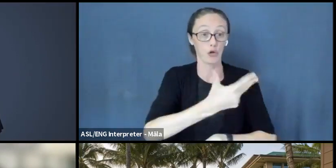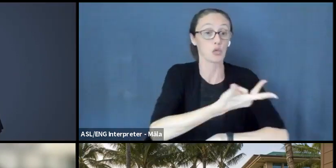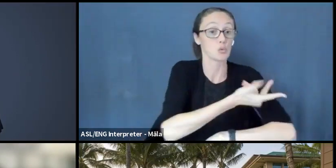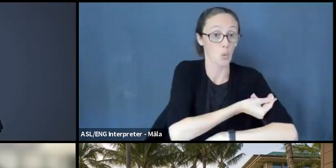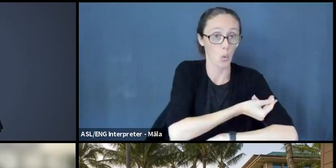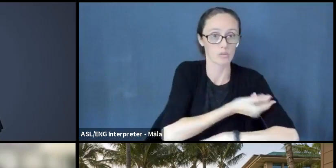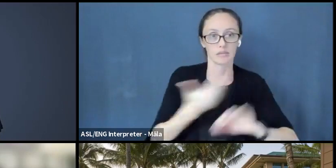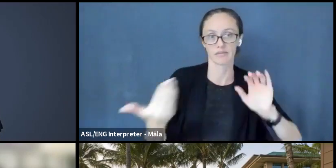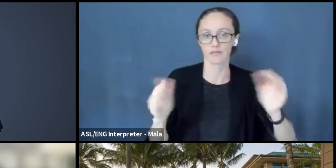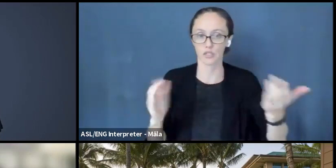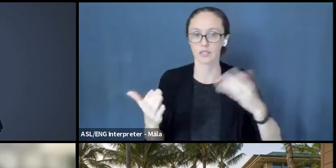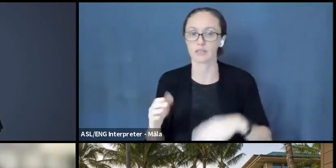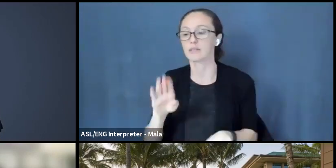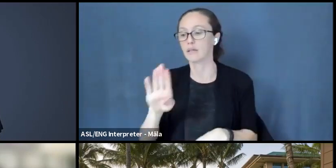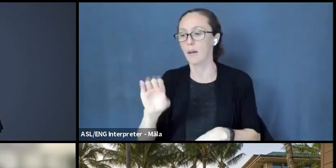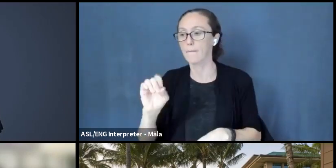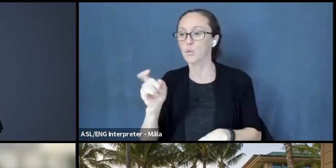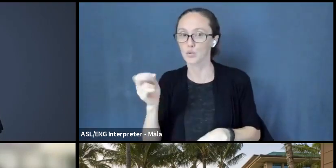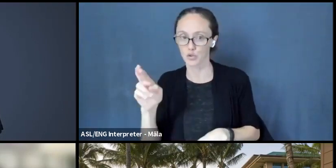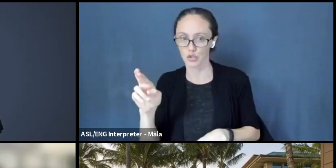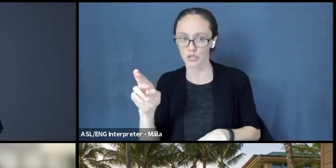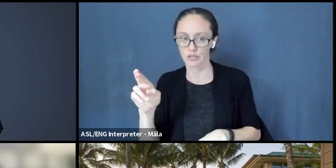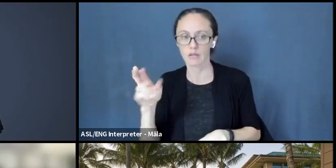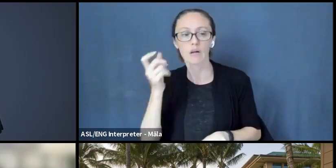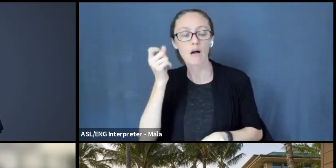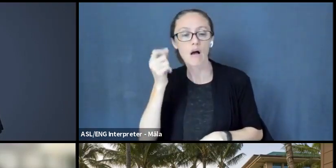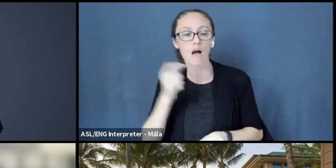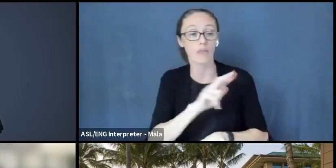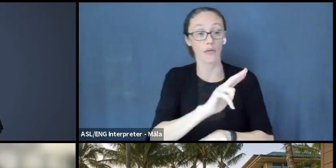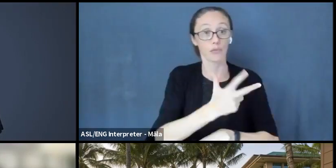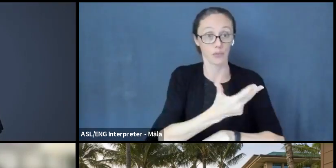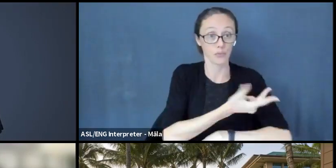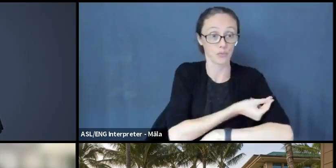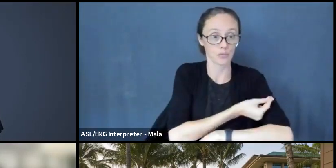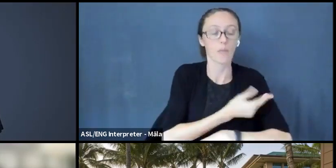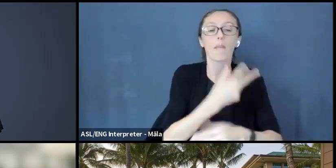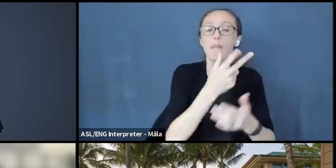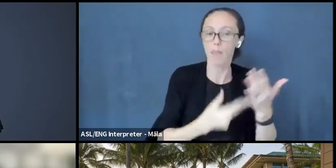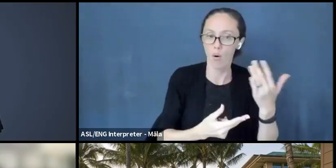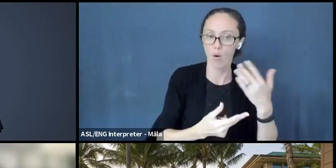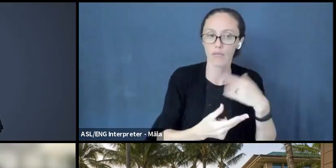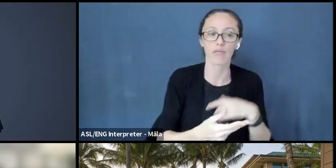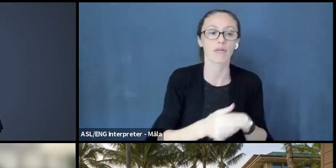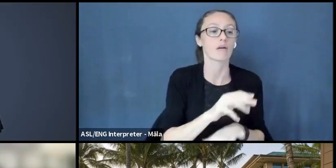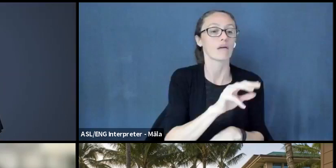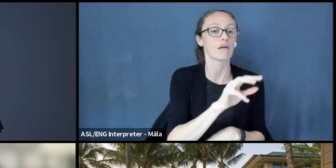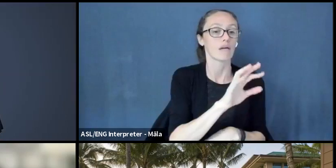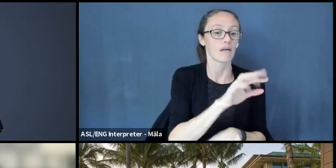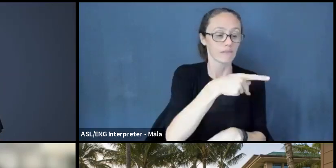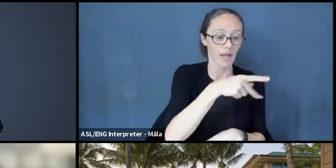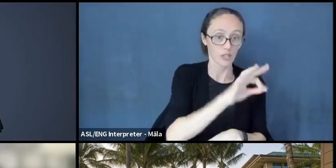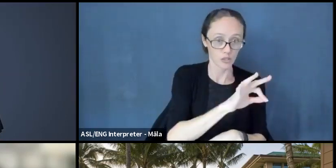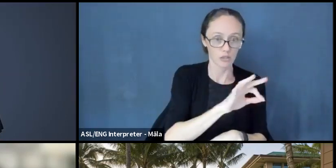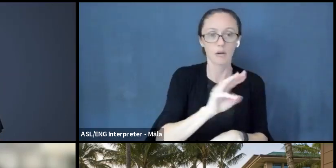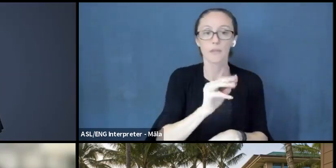So the third dose applies for both the Pfizer and Moderna MRNA vaccines if you had either